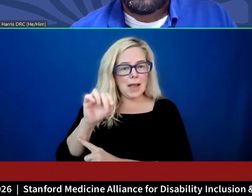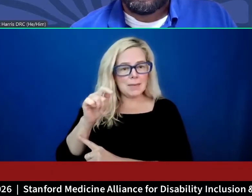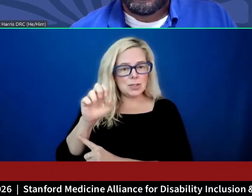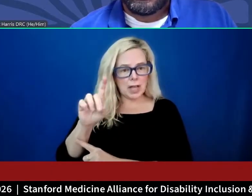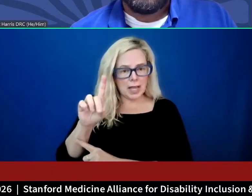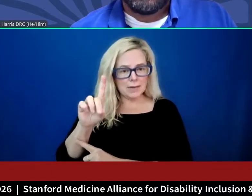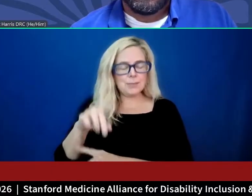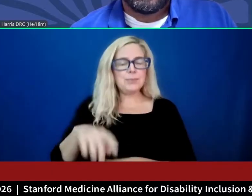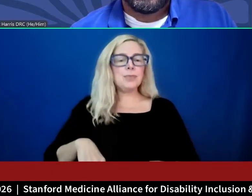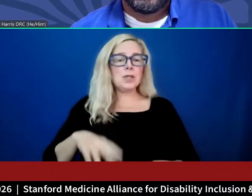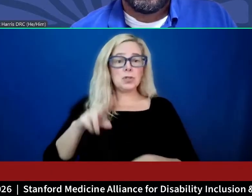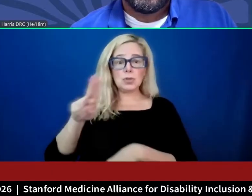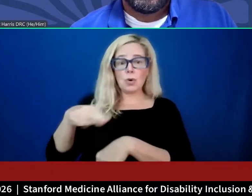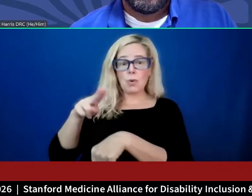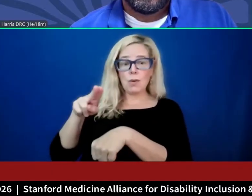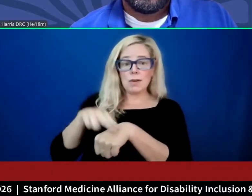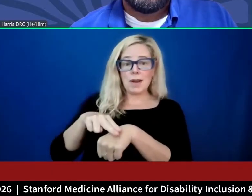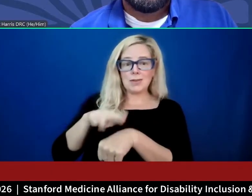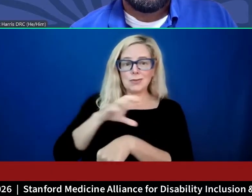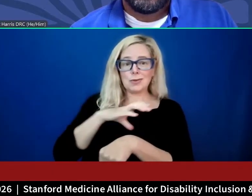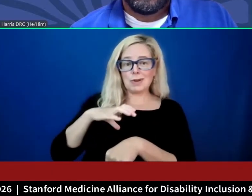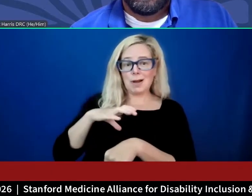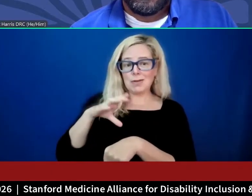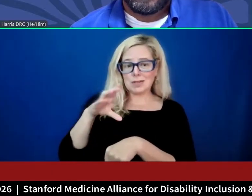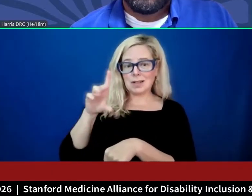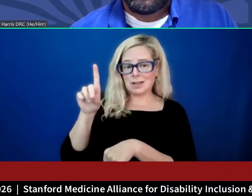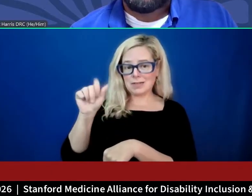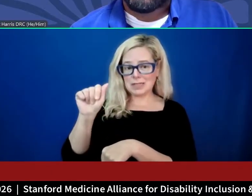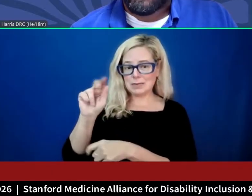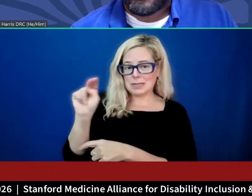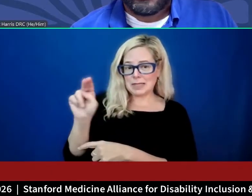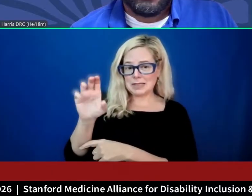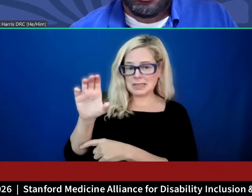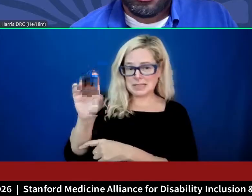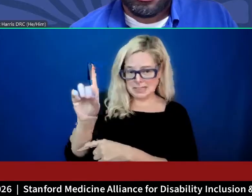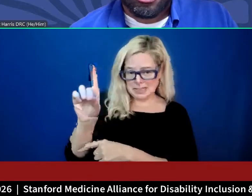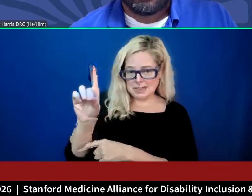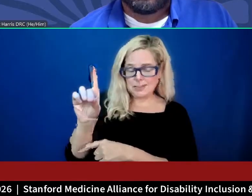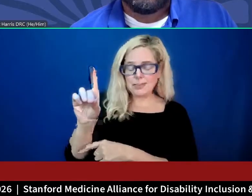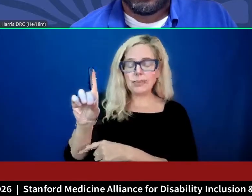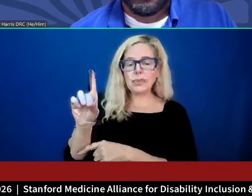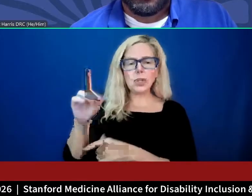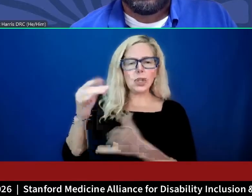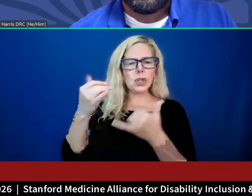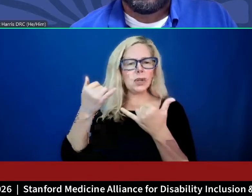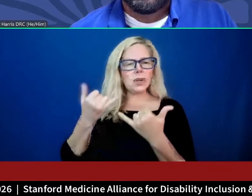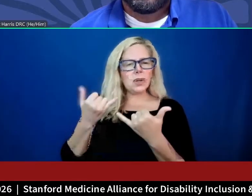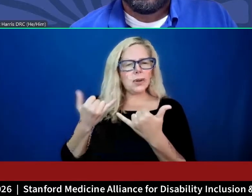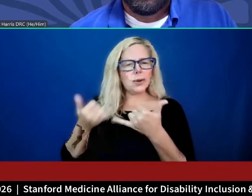Council on Disability, um, priority, current priorities, if you can talk a little bit about